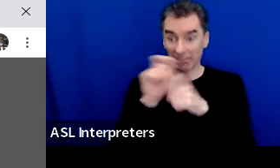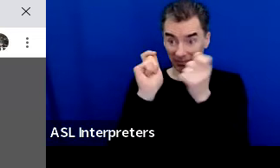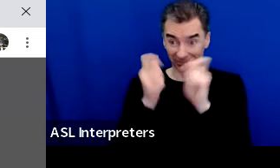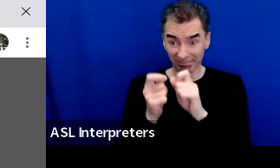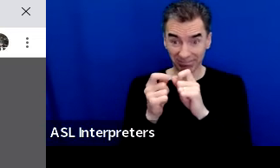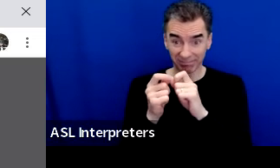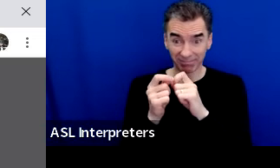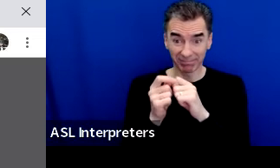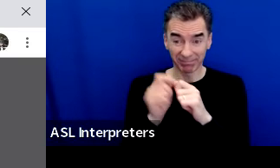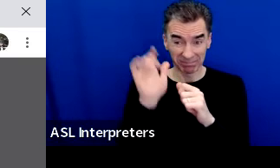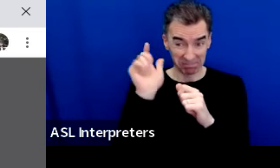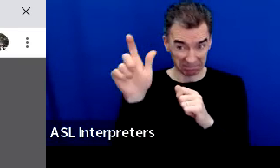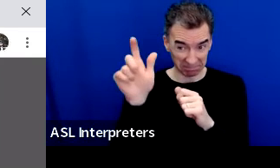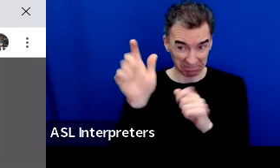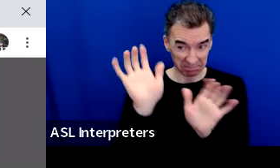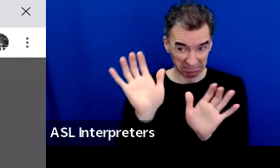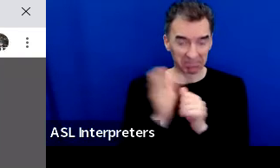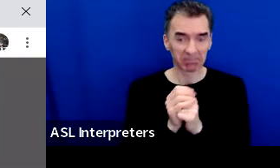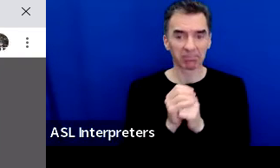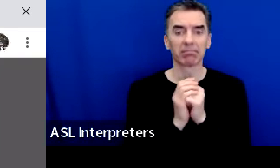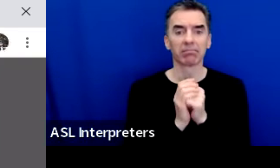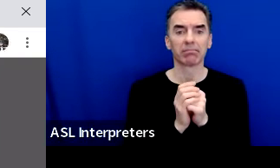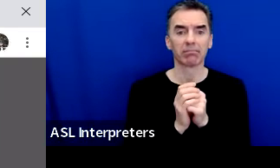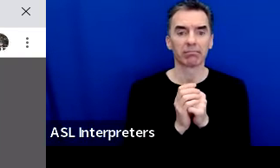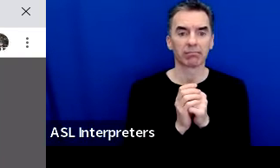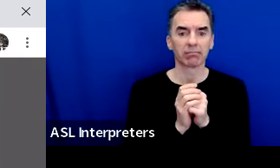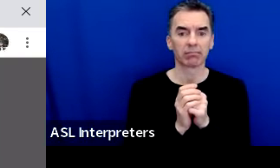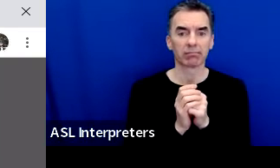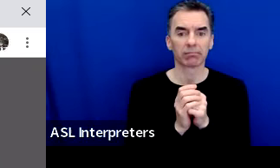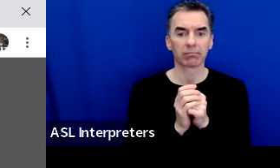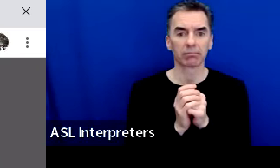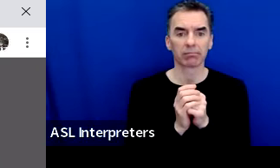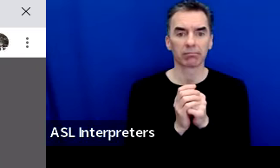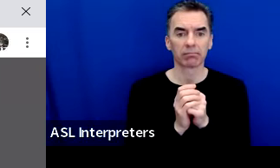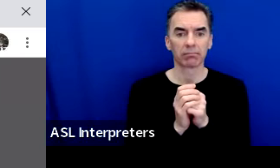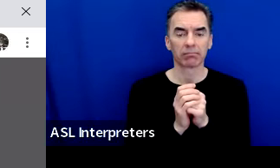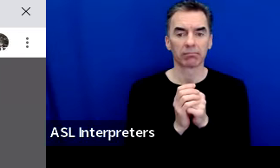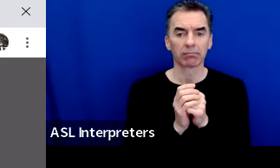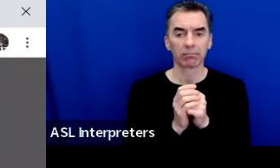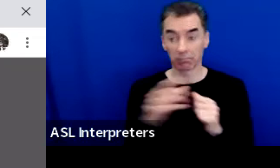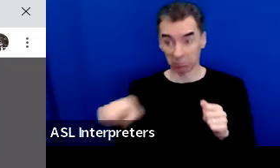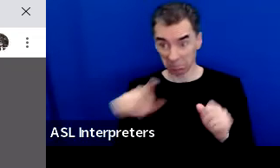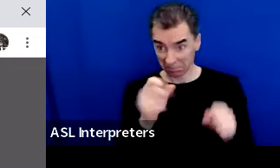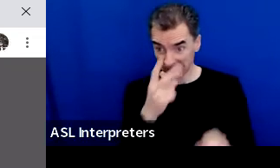And let's see, I think you can't see that right. We can see it.